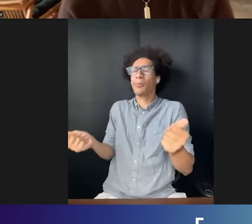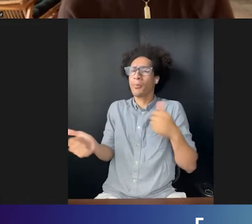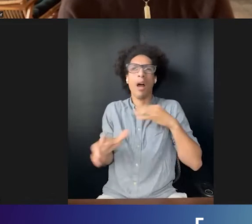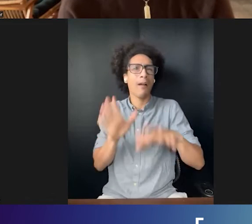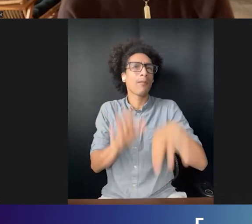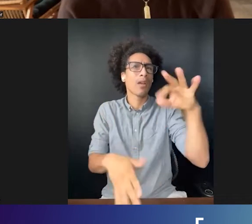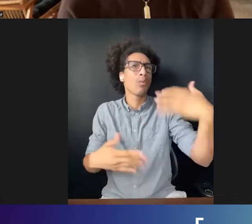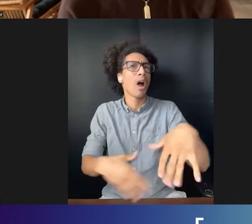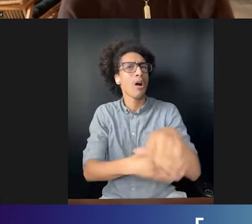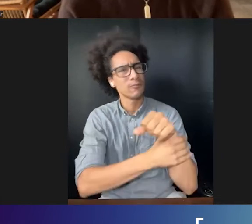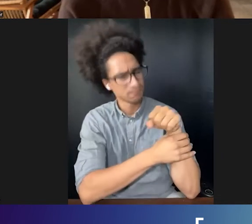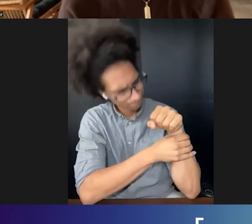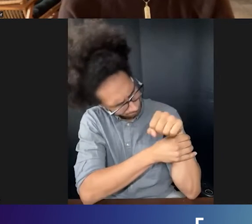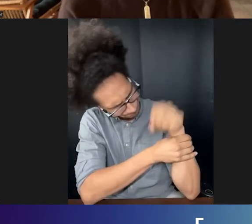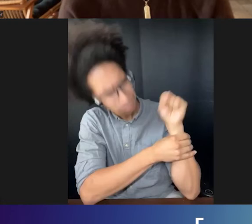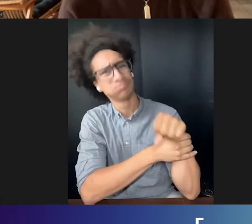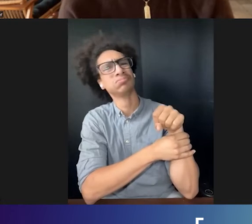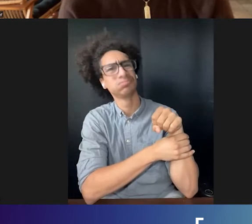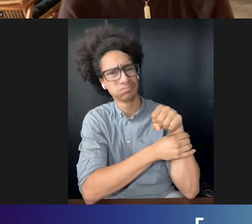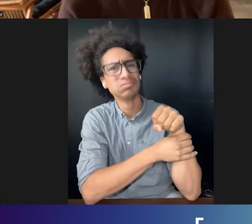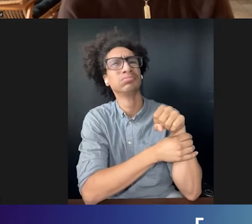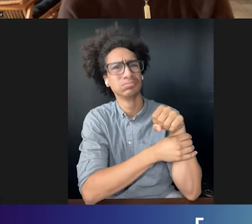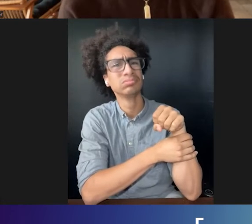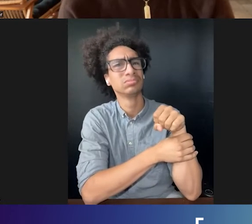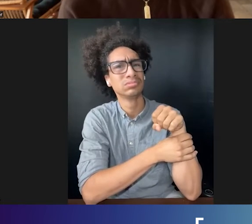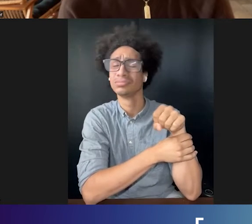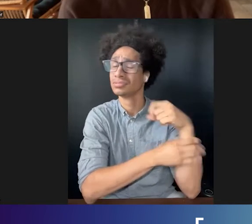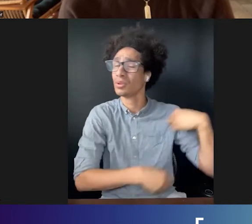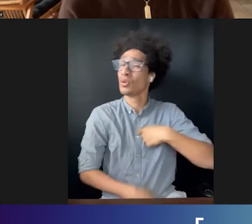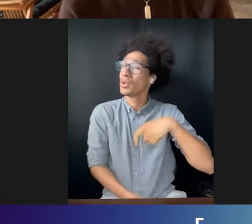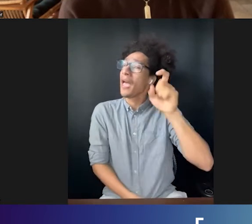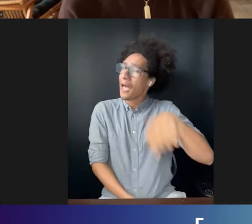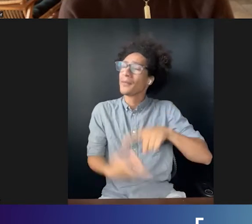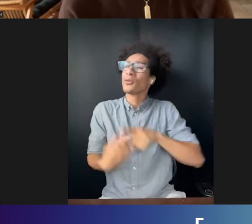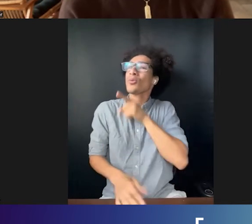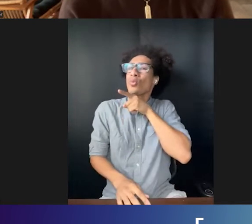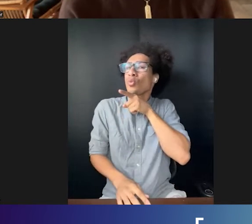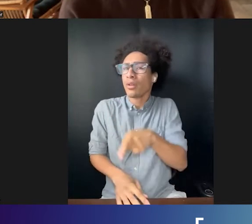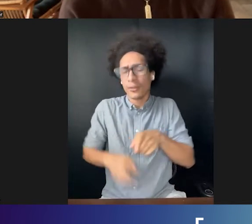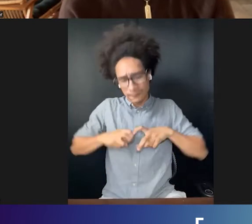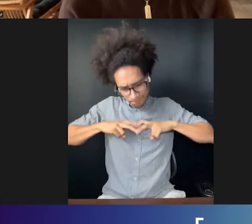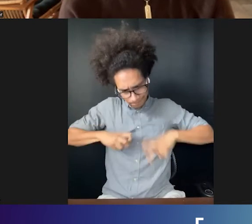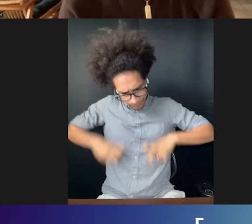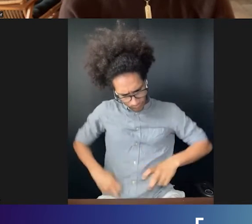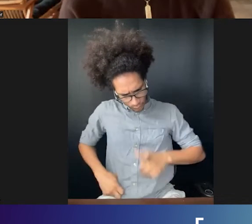you know, we have to really, you know, like you said, like, know your position when you go into these deals.